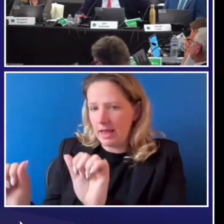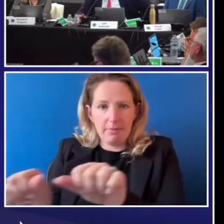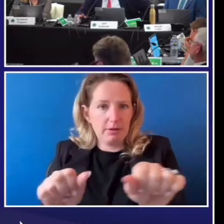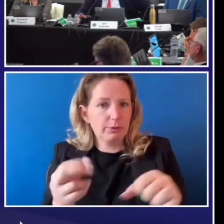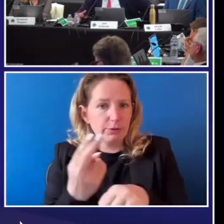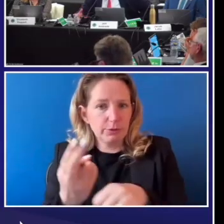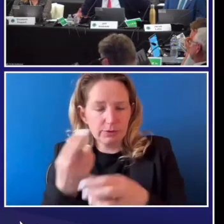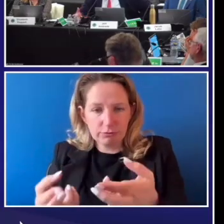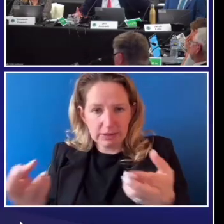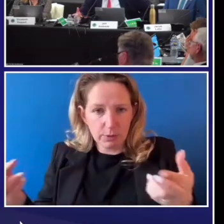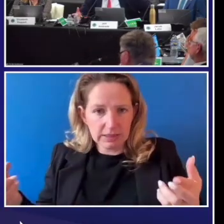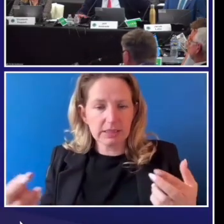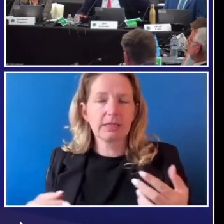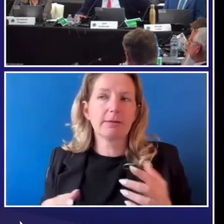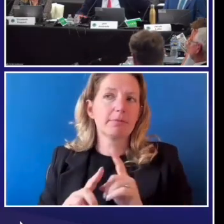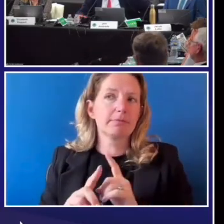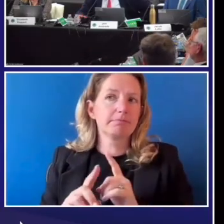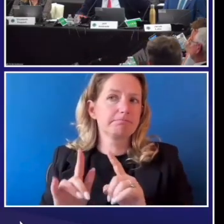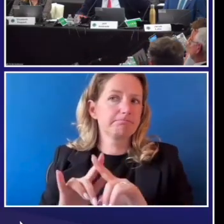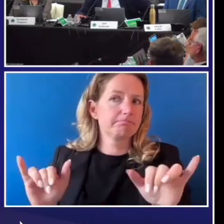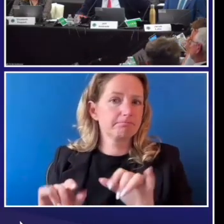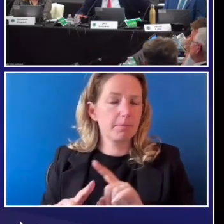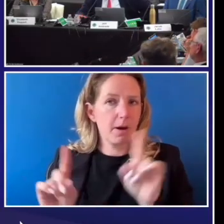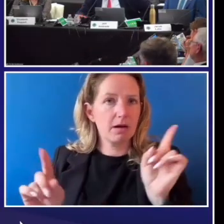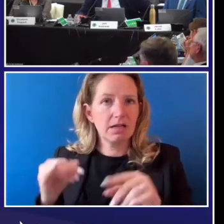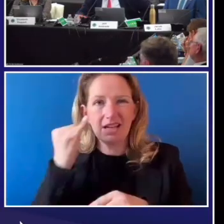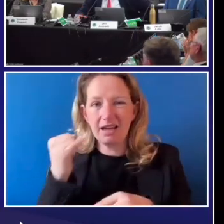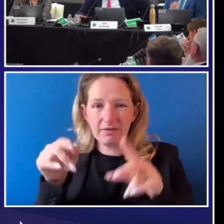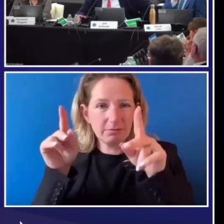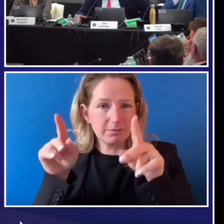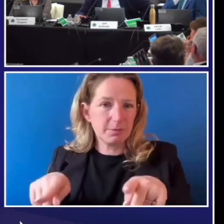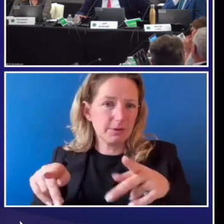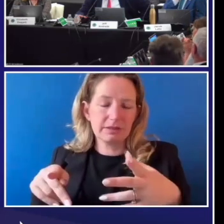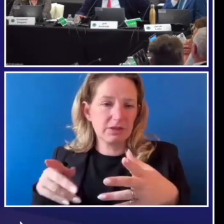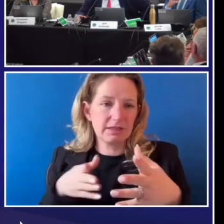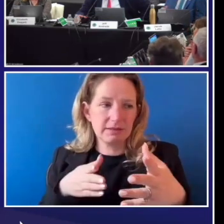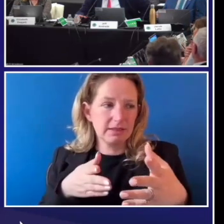So if it's, you know, someone that's just going through and emptying that trash cans at the end of the